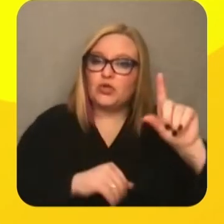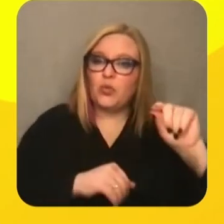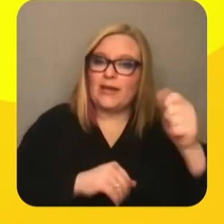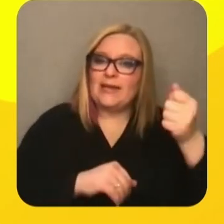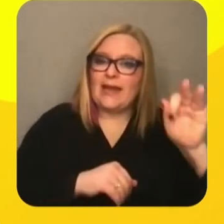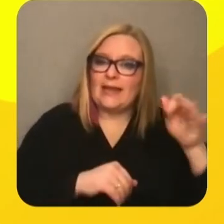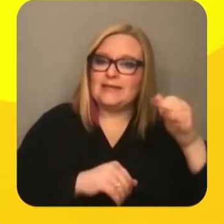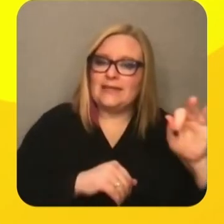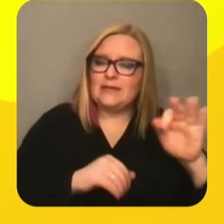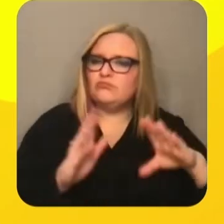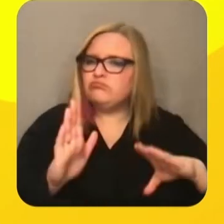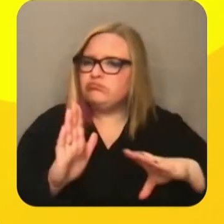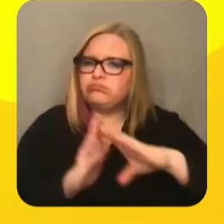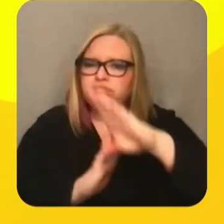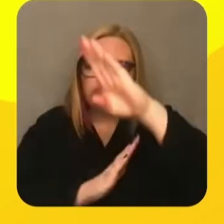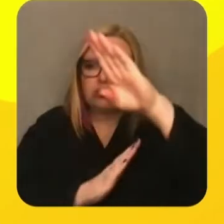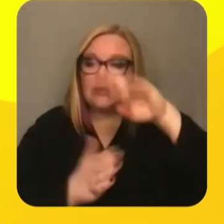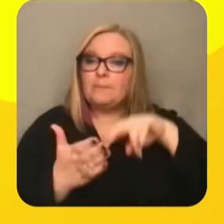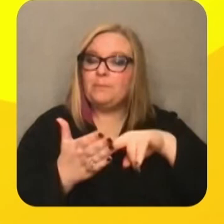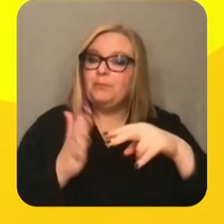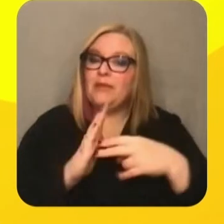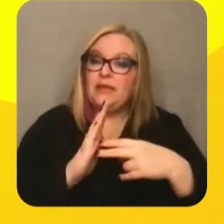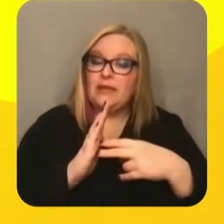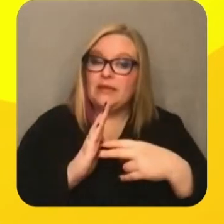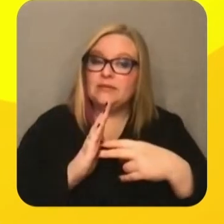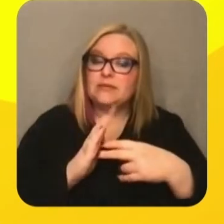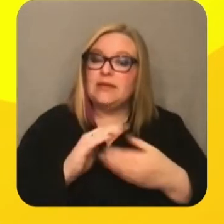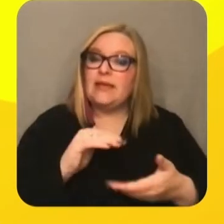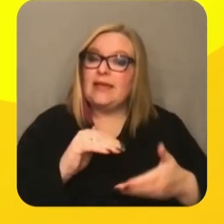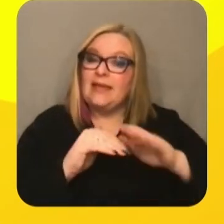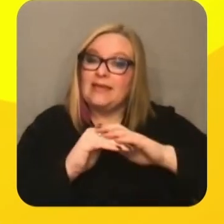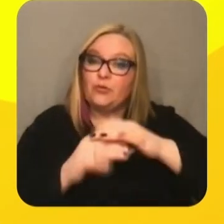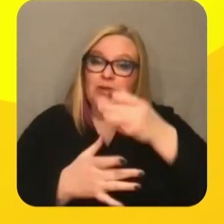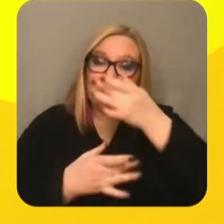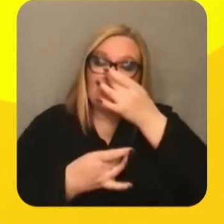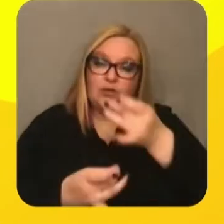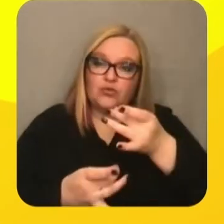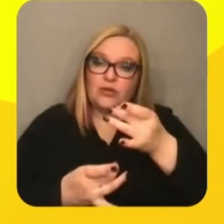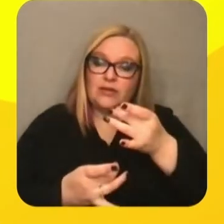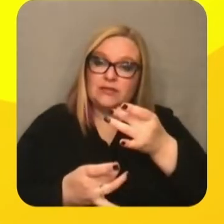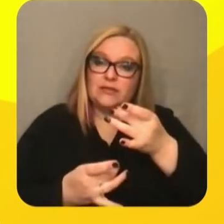So it means that there is this increased interest from consumers as